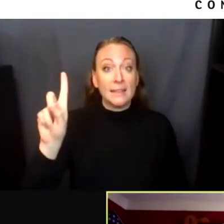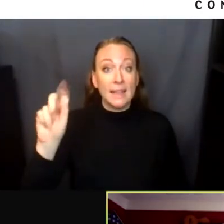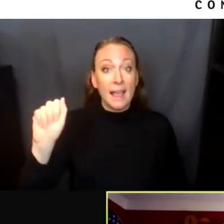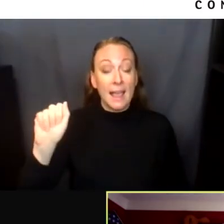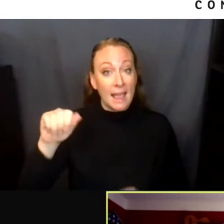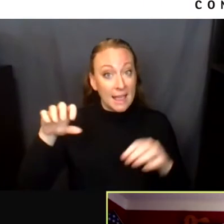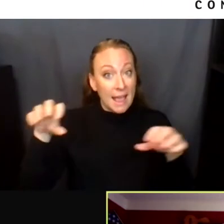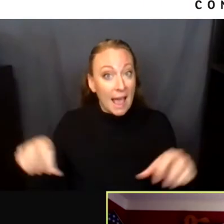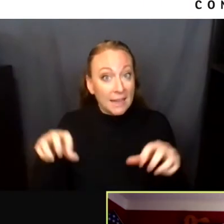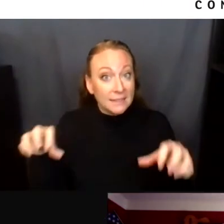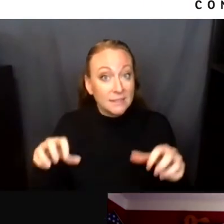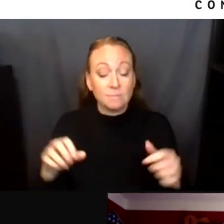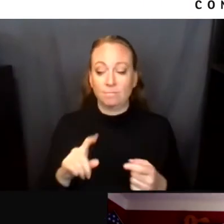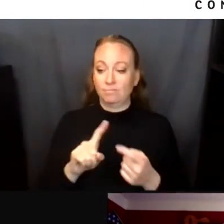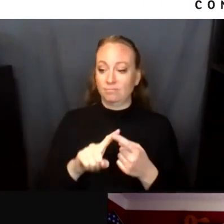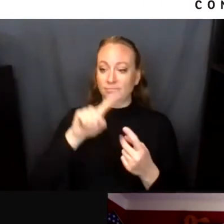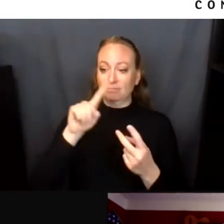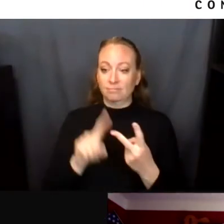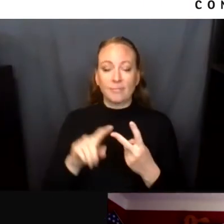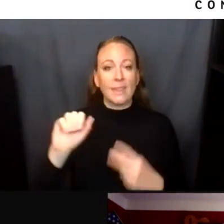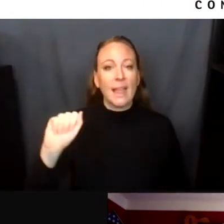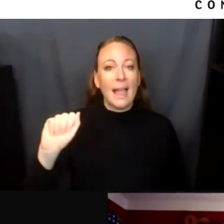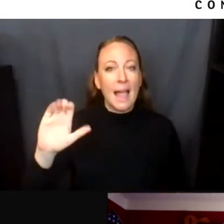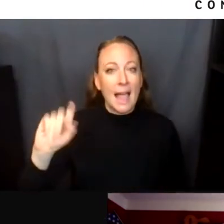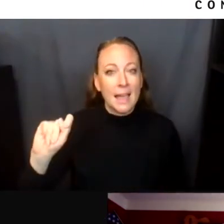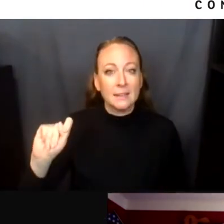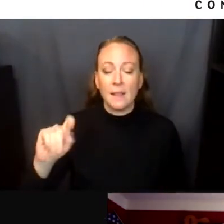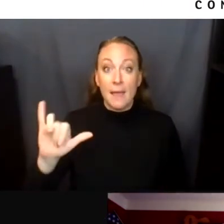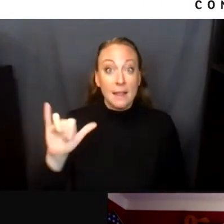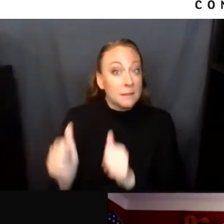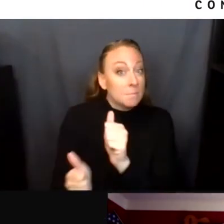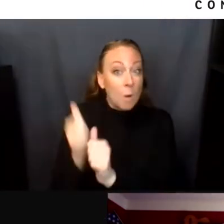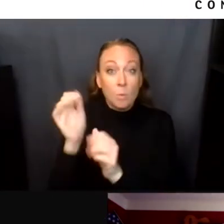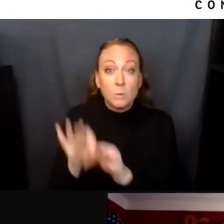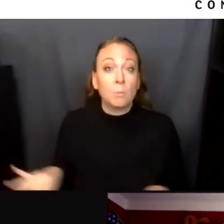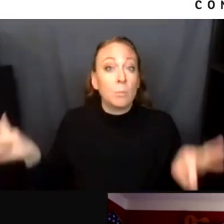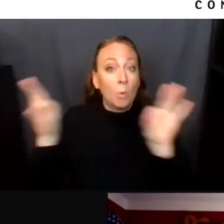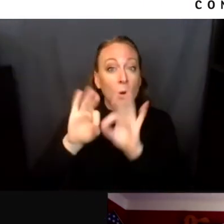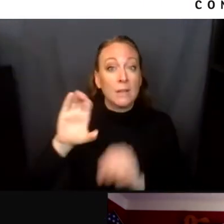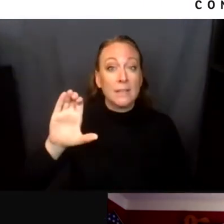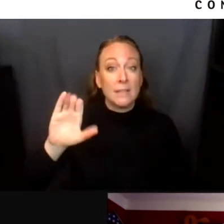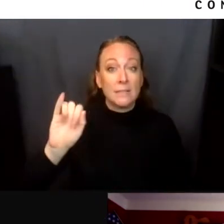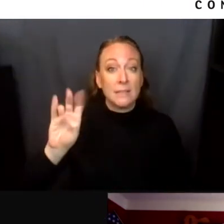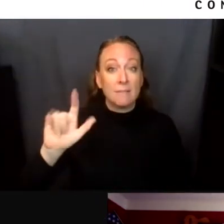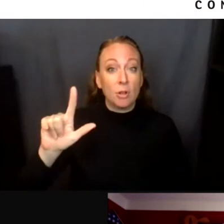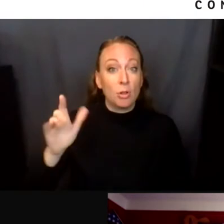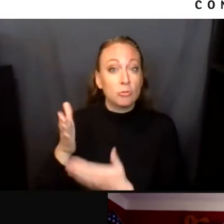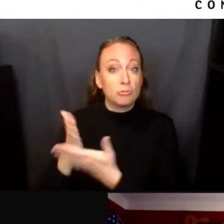the most important piece of civil rights legislation in the last 30 years.